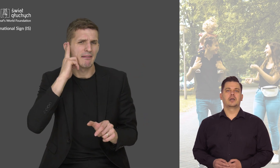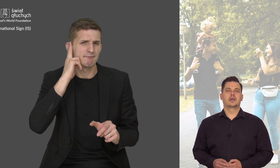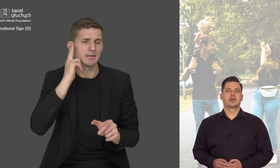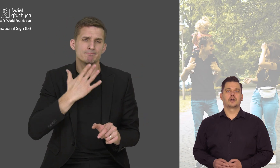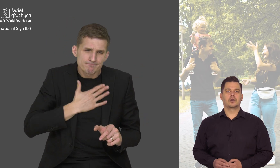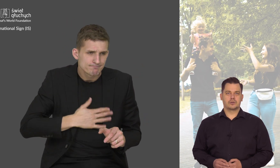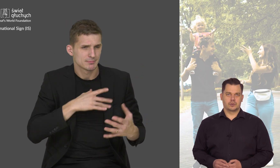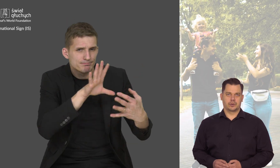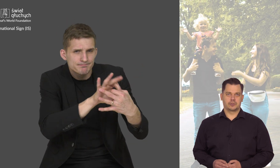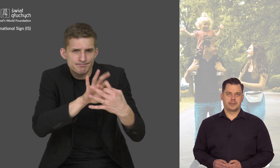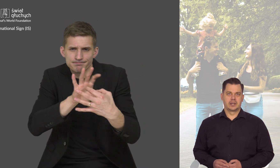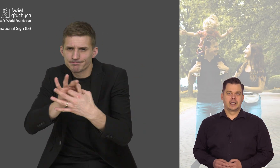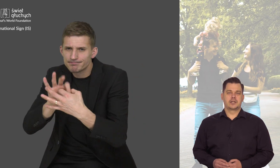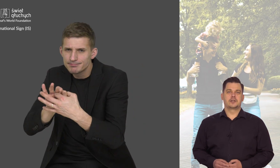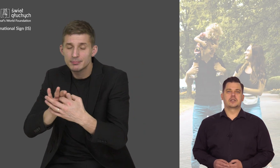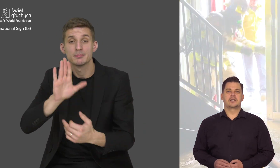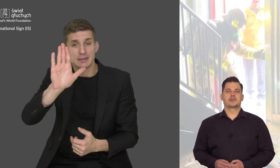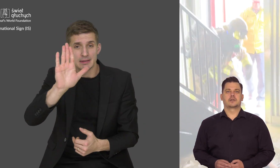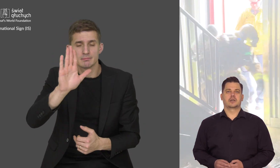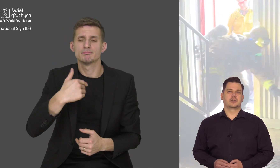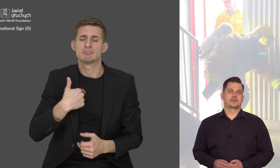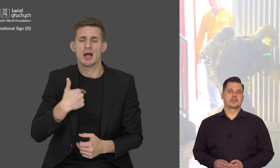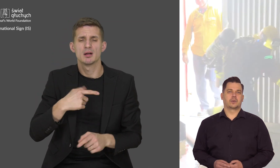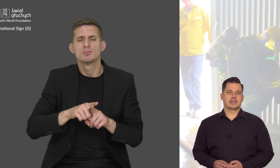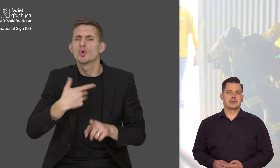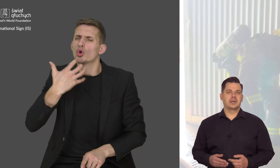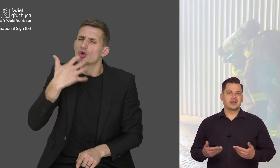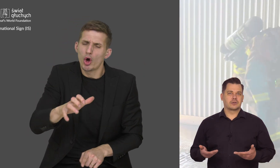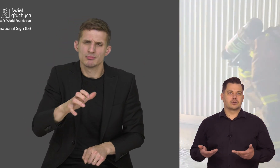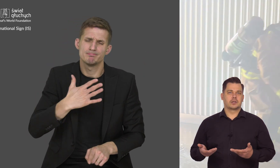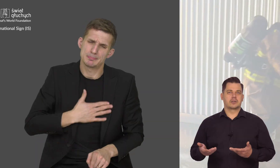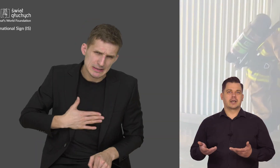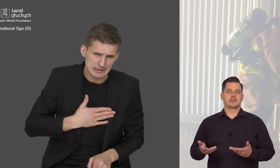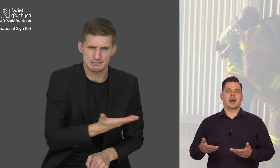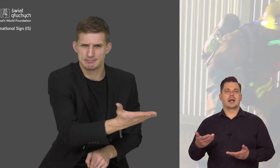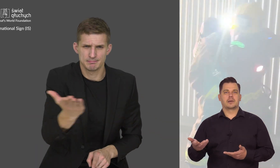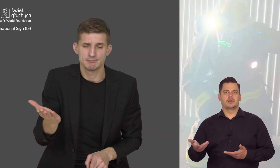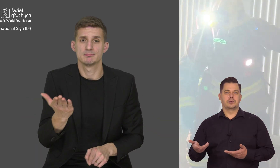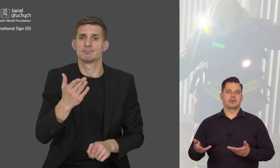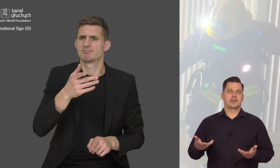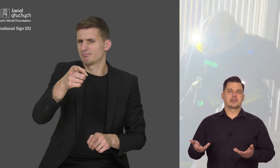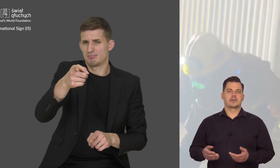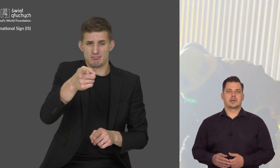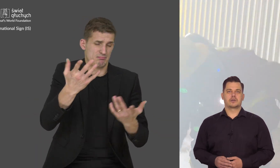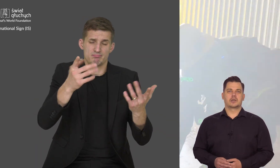Because of that, I have a sincere request: if you are ever in a situation or a location